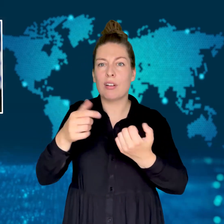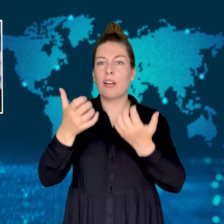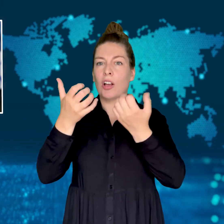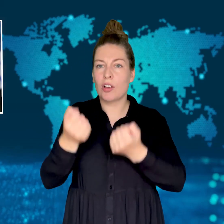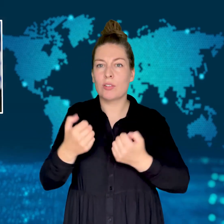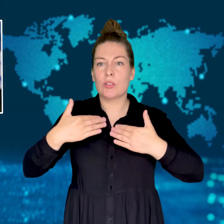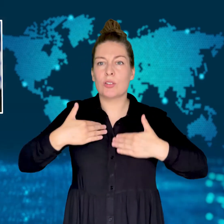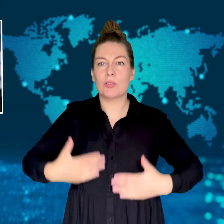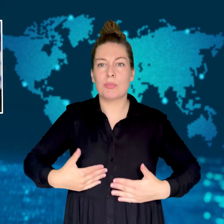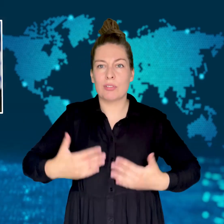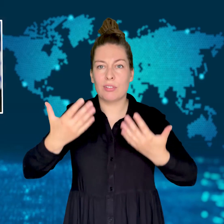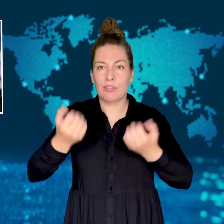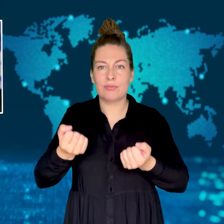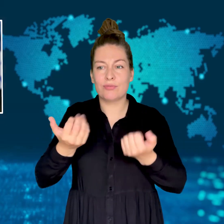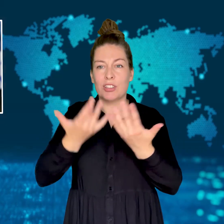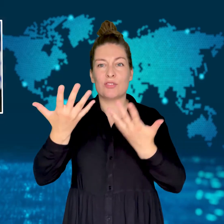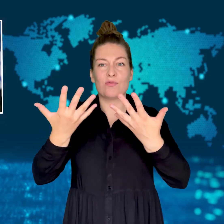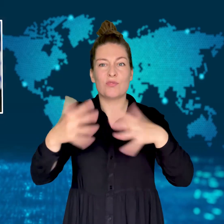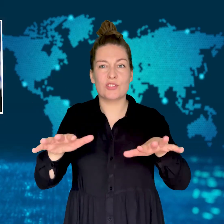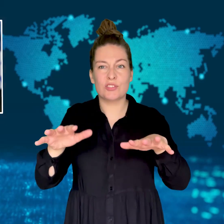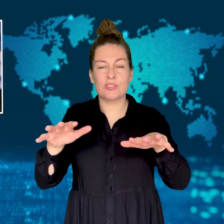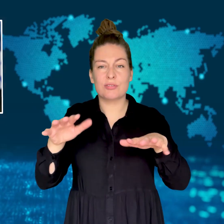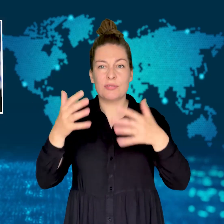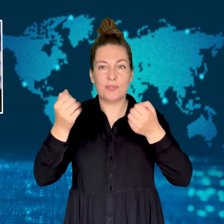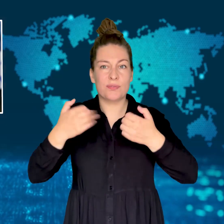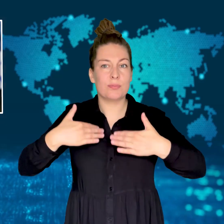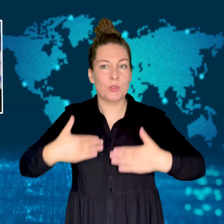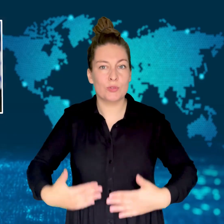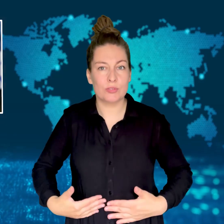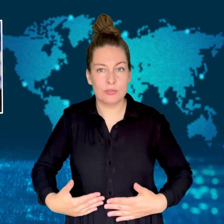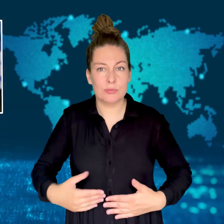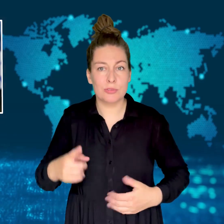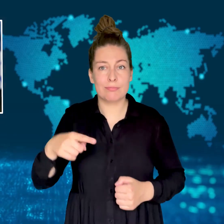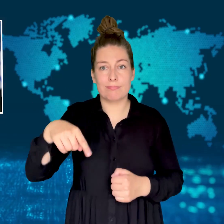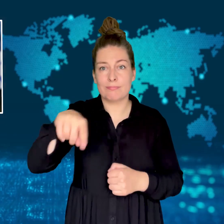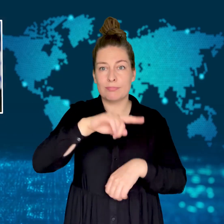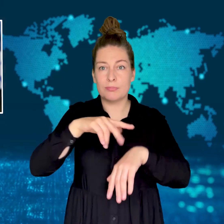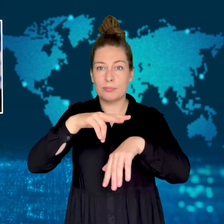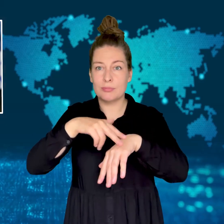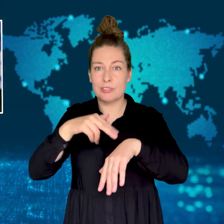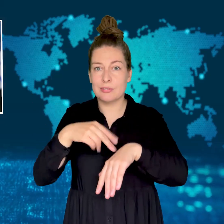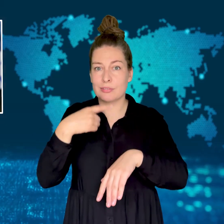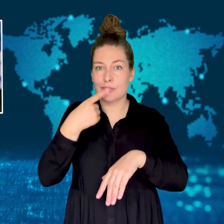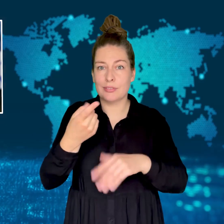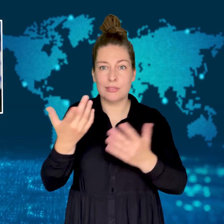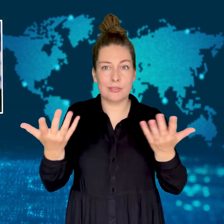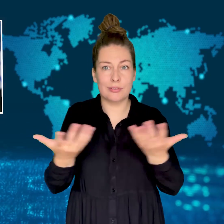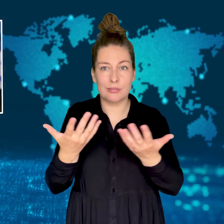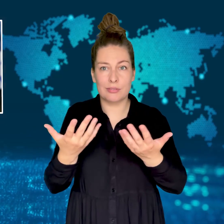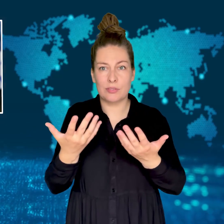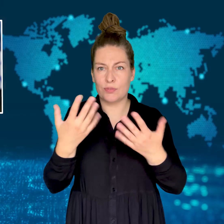Authorities said they do not know that the two incidents are linked,